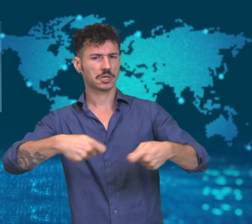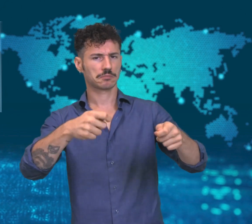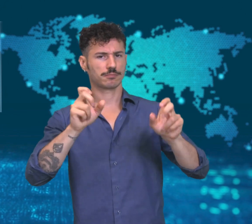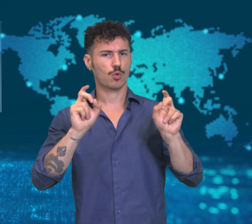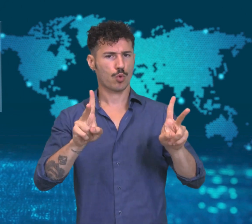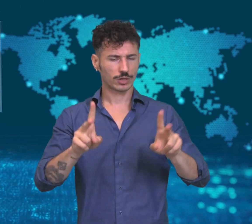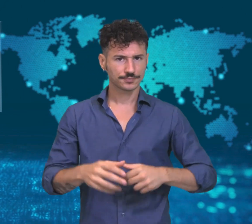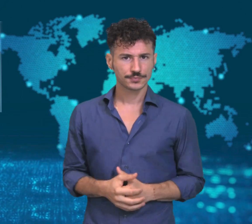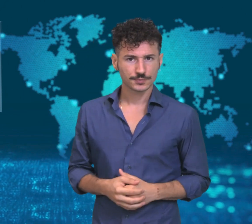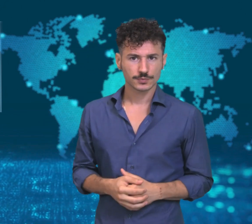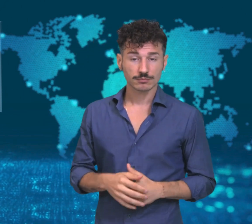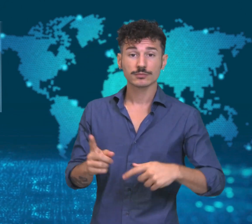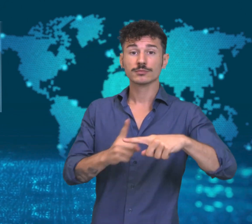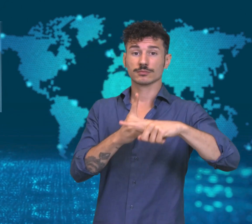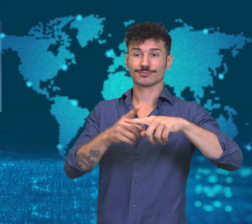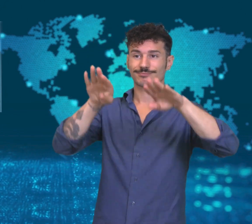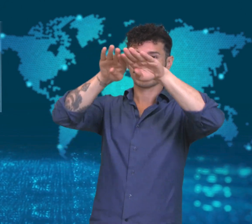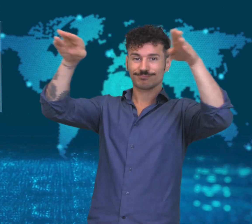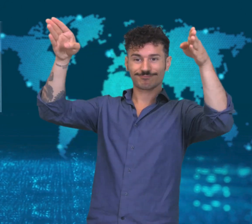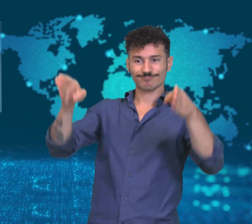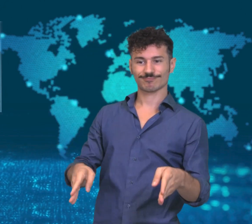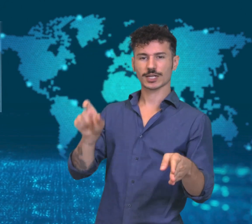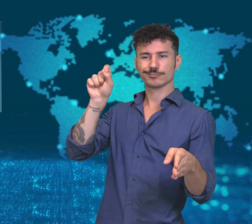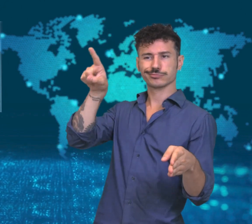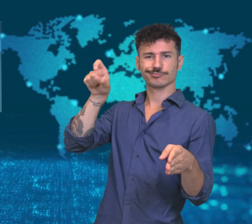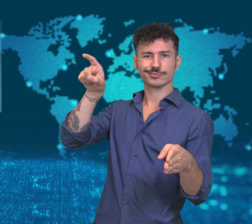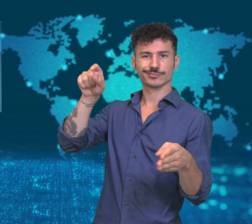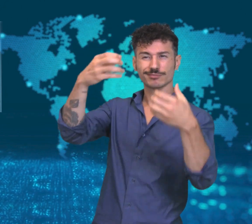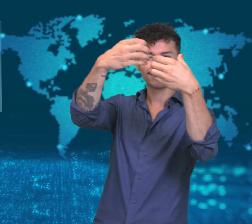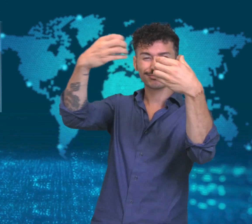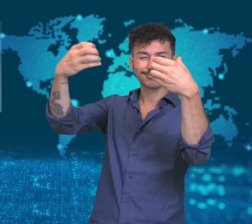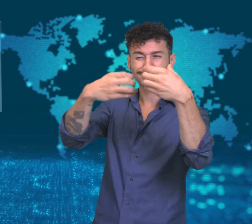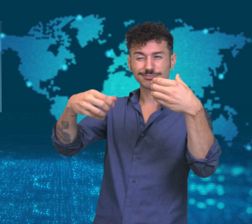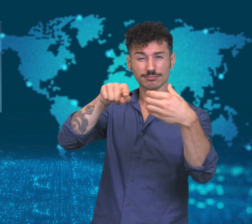longer be allowed in or near schools.